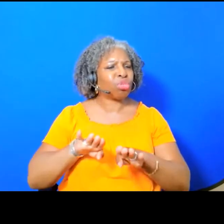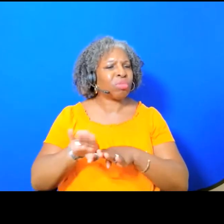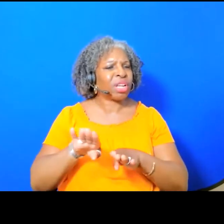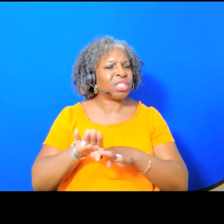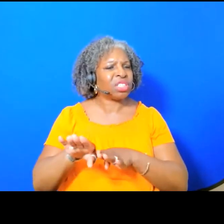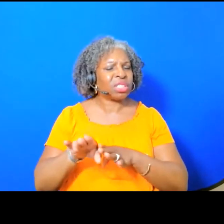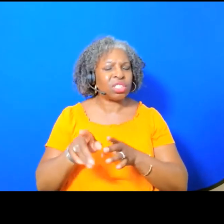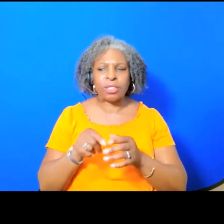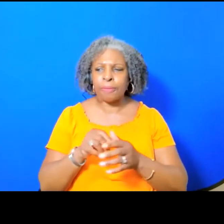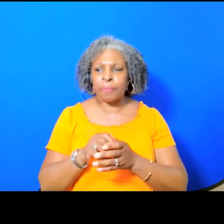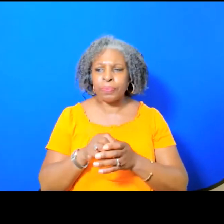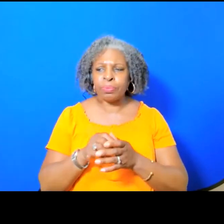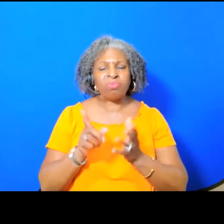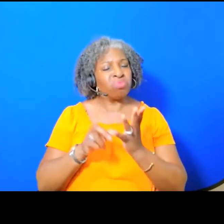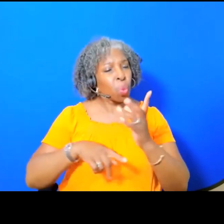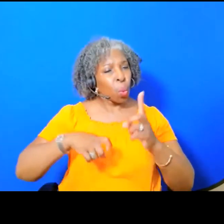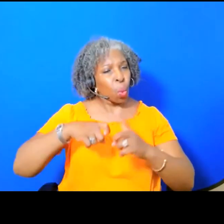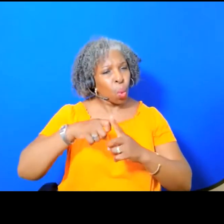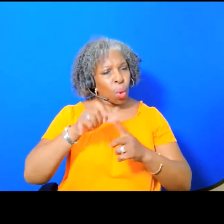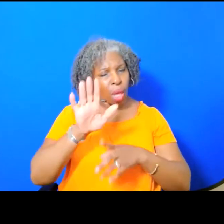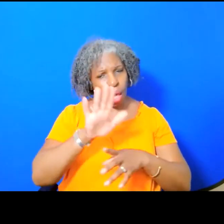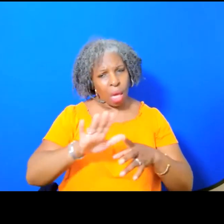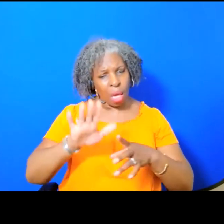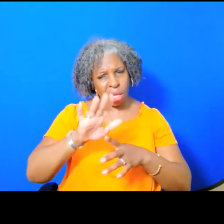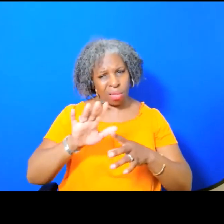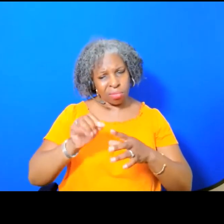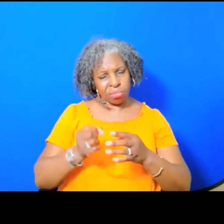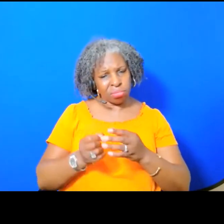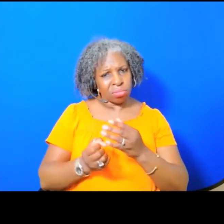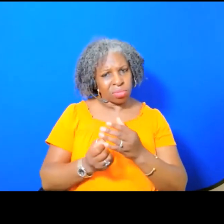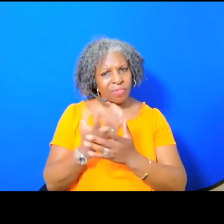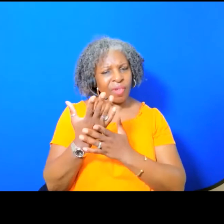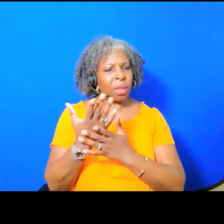In the UK, while there are increasing opportunities for socially engaged work,